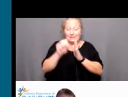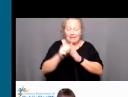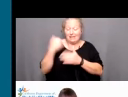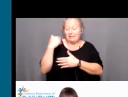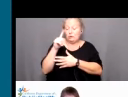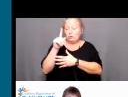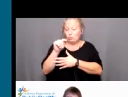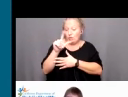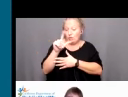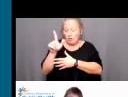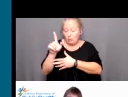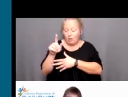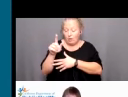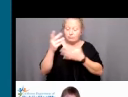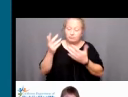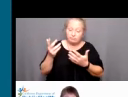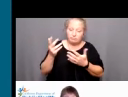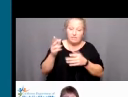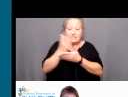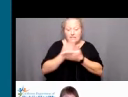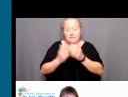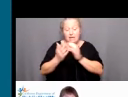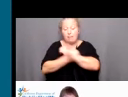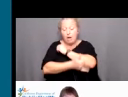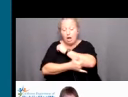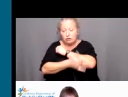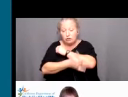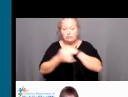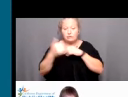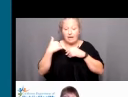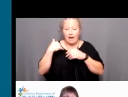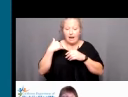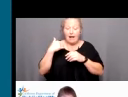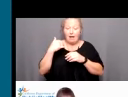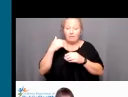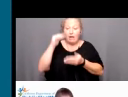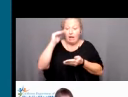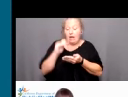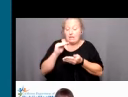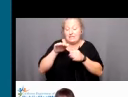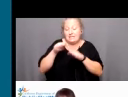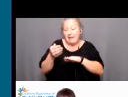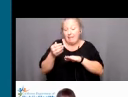But then swung into historic rains, in part in 2021.